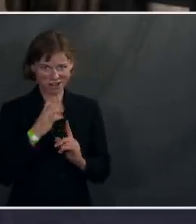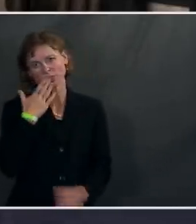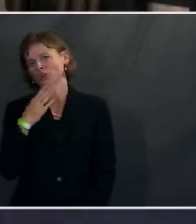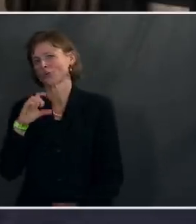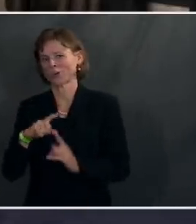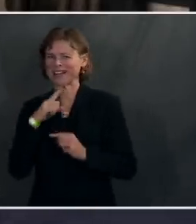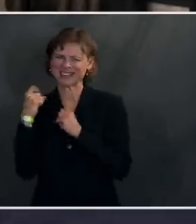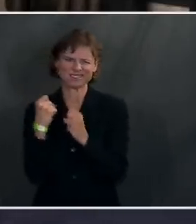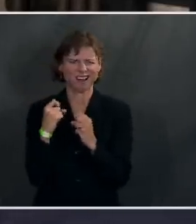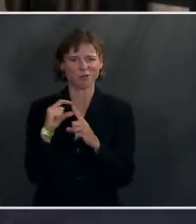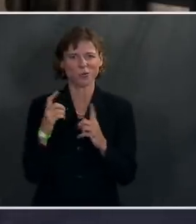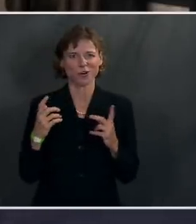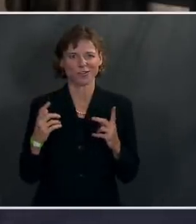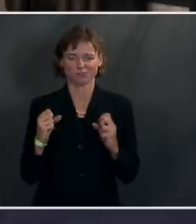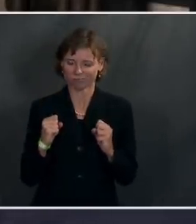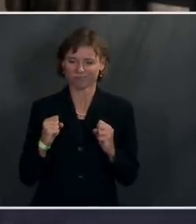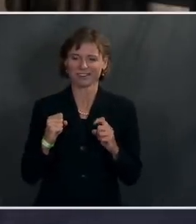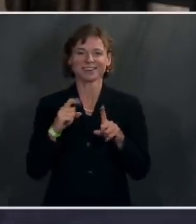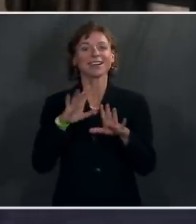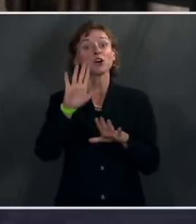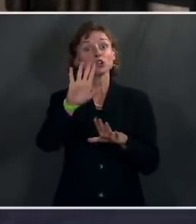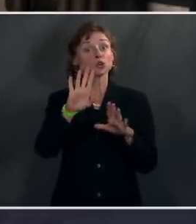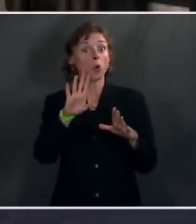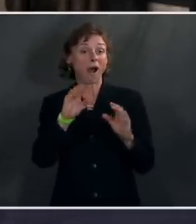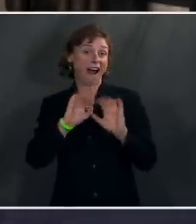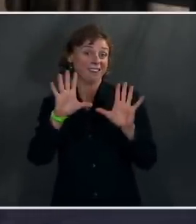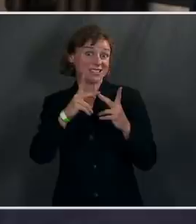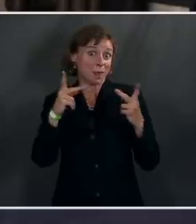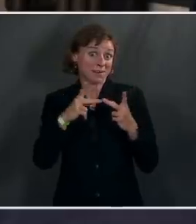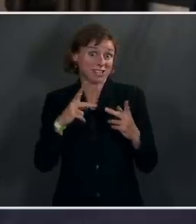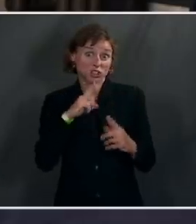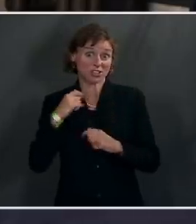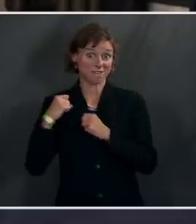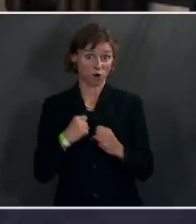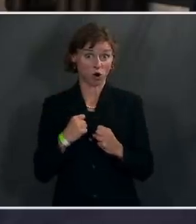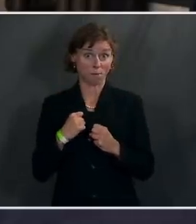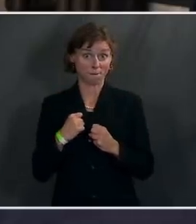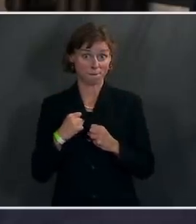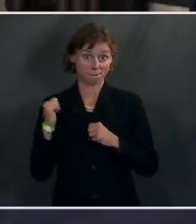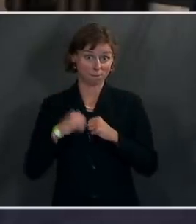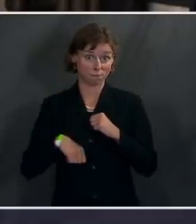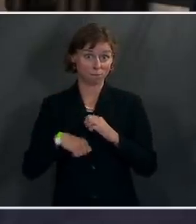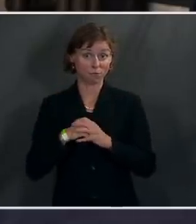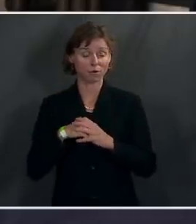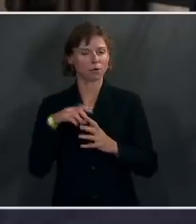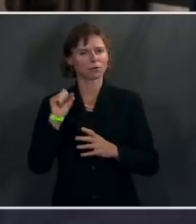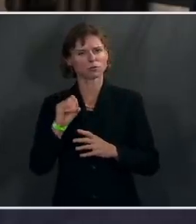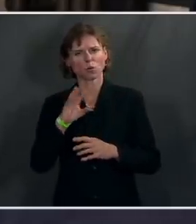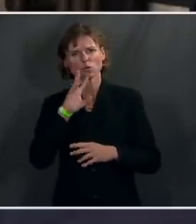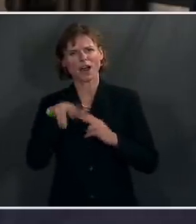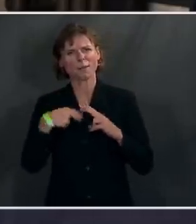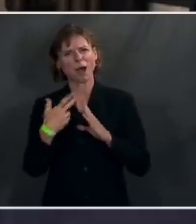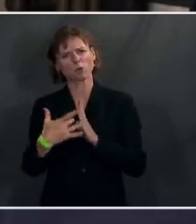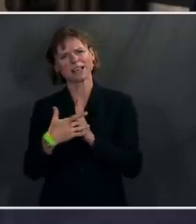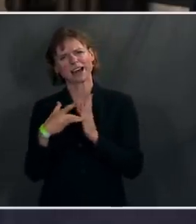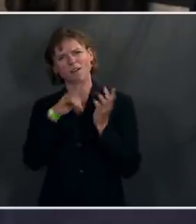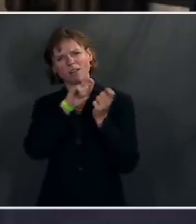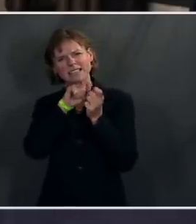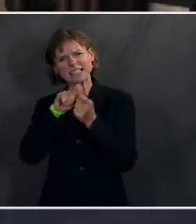that your position is firm. And so, I guess my question is, you're talking about staff talks on technical details. Is that basically the ball game right now